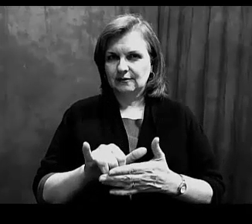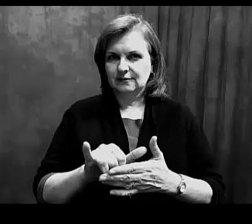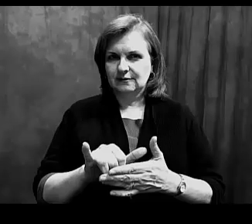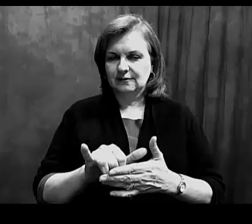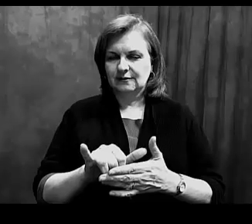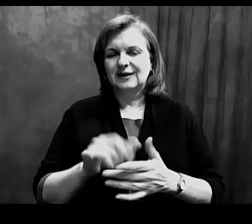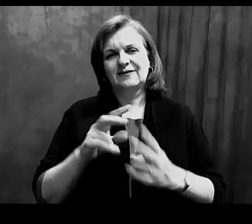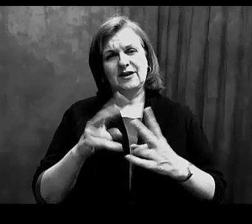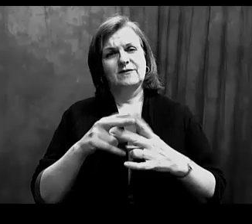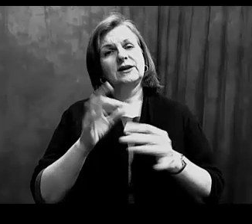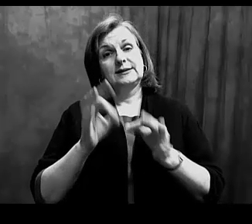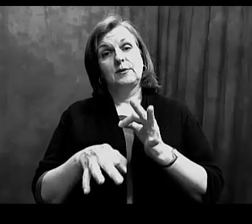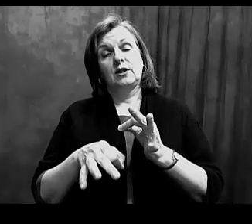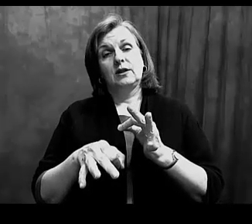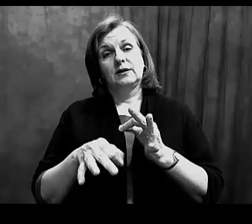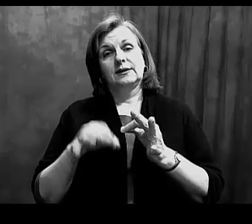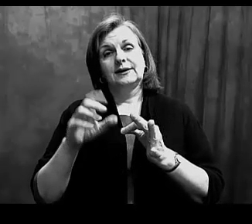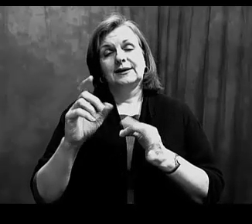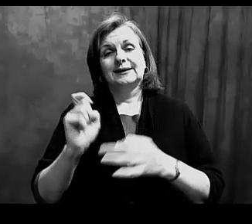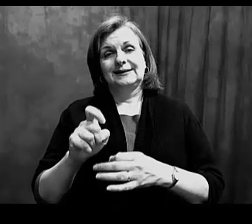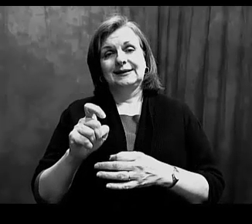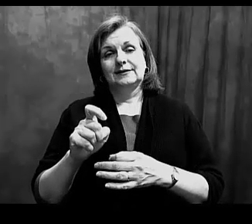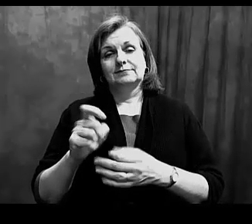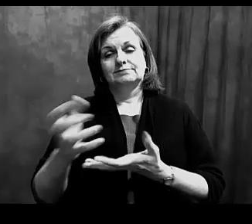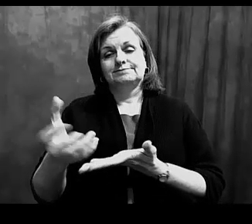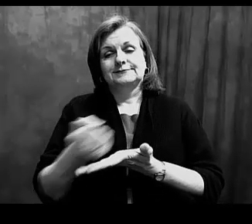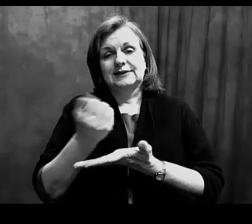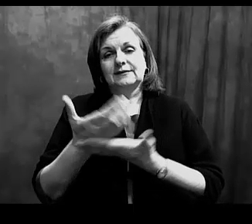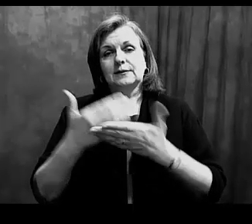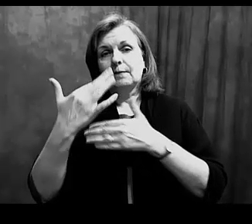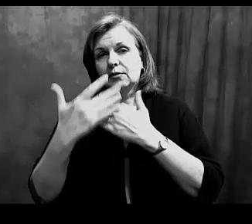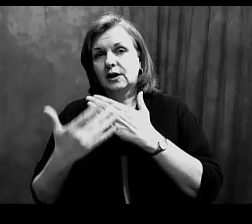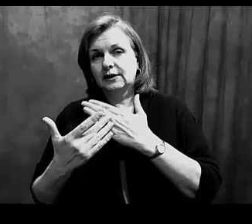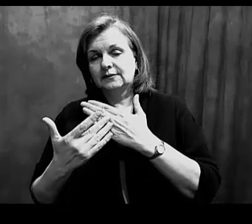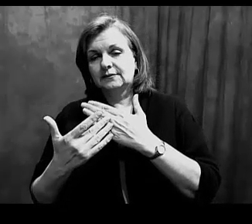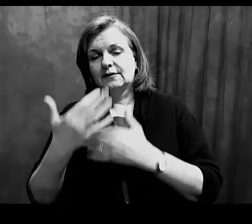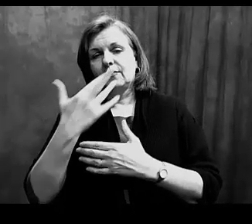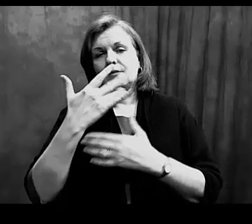to do this it's very very simple actually -- all you need isa blood sample